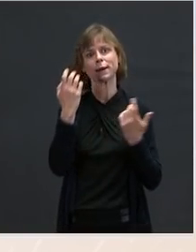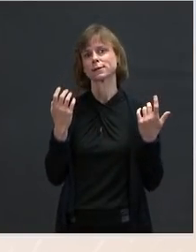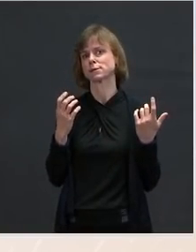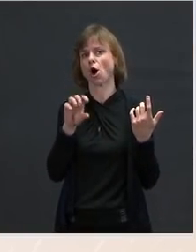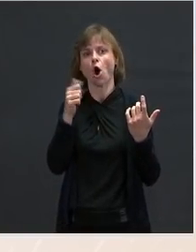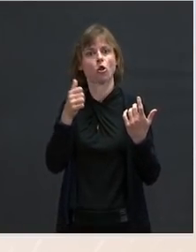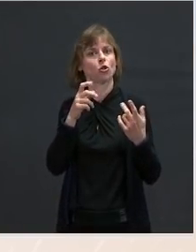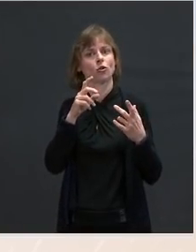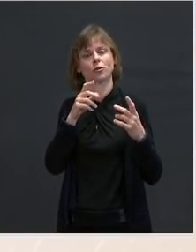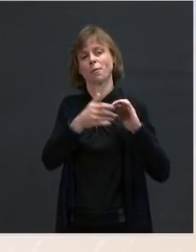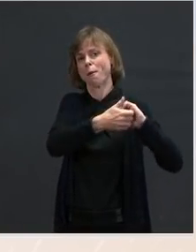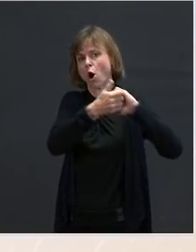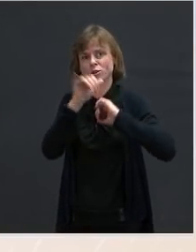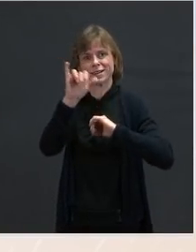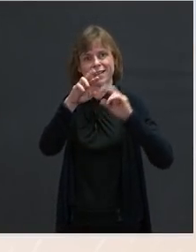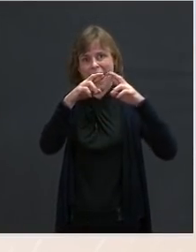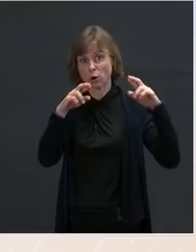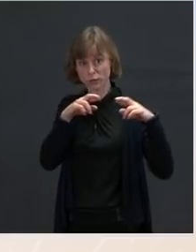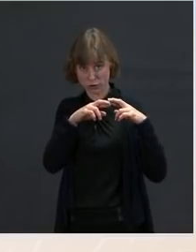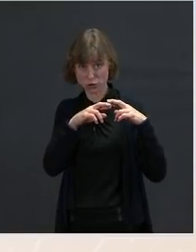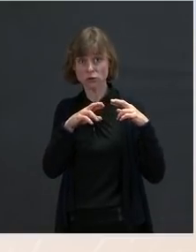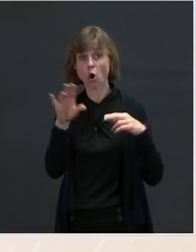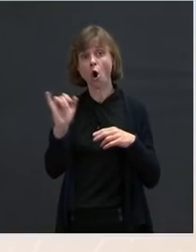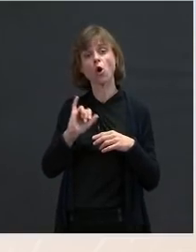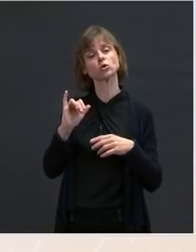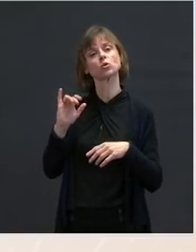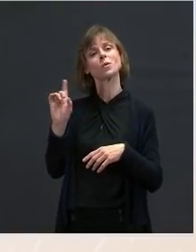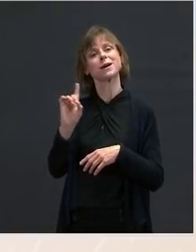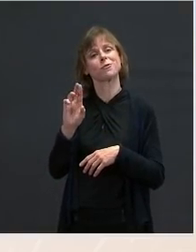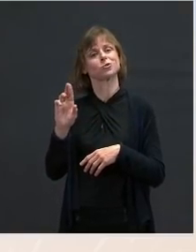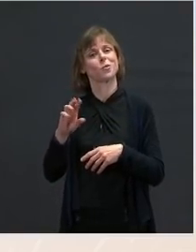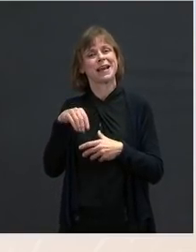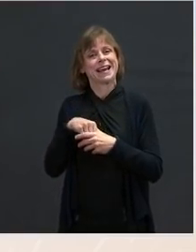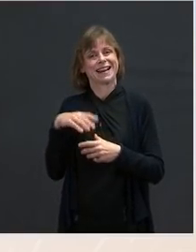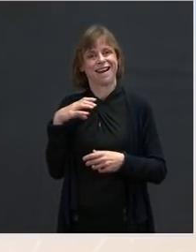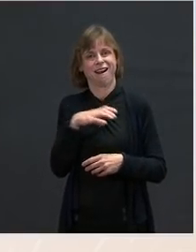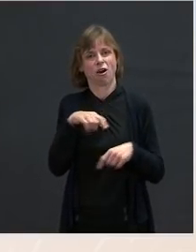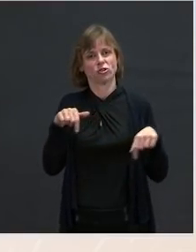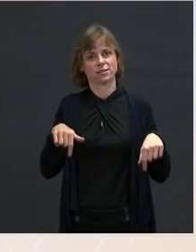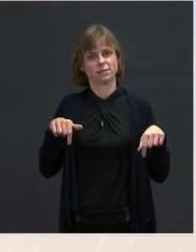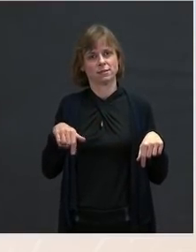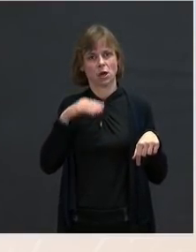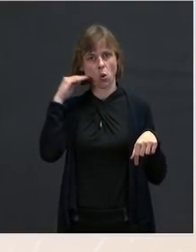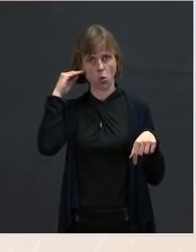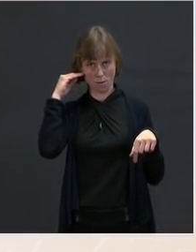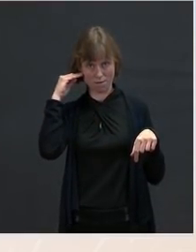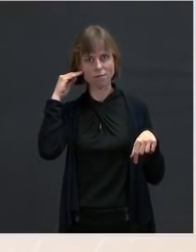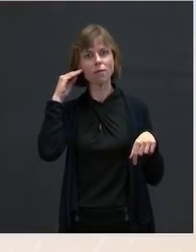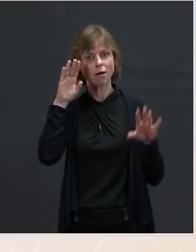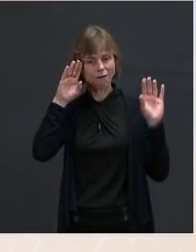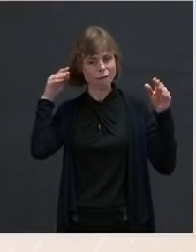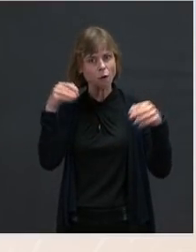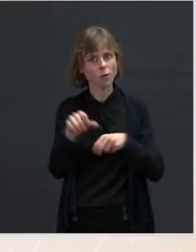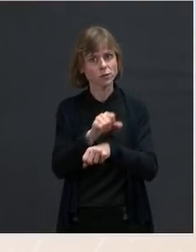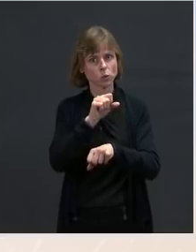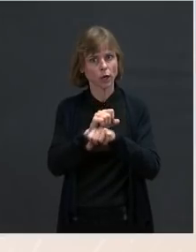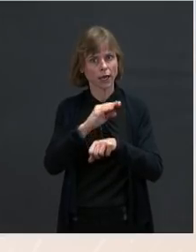also with Democrats and Republicans in Congress. And it also means we want to do work at home, and focus on doing work at home, to make sure we are coming